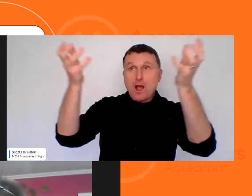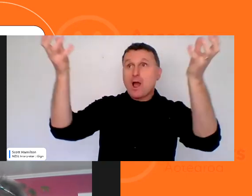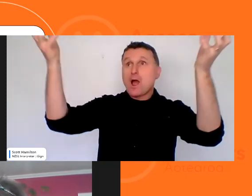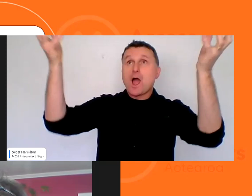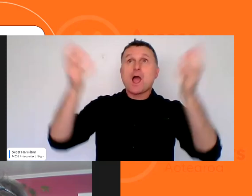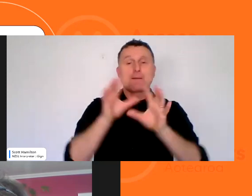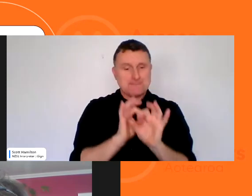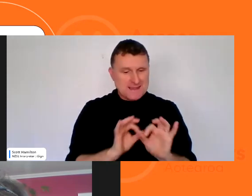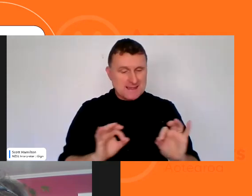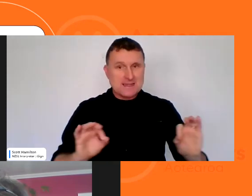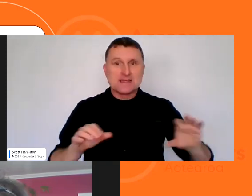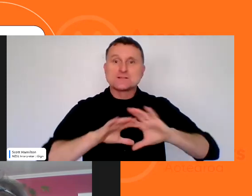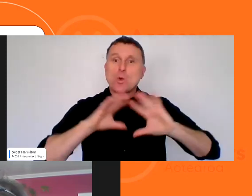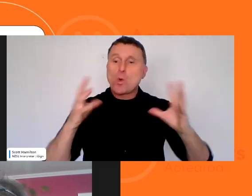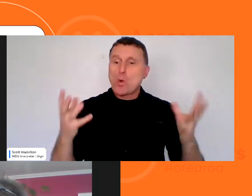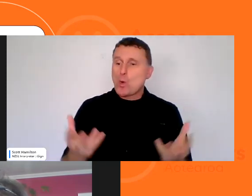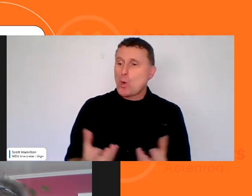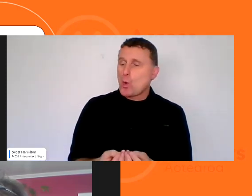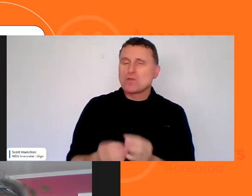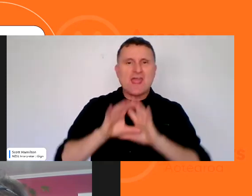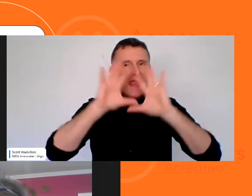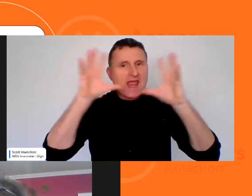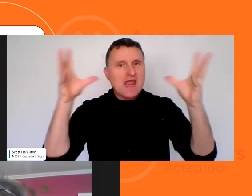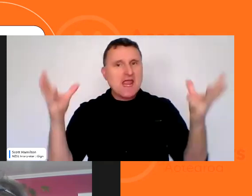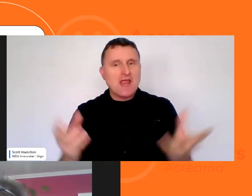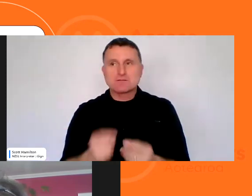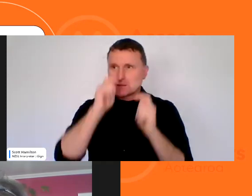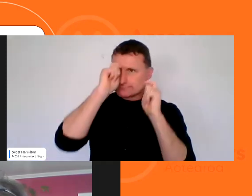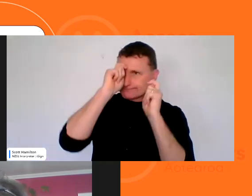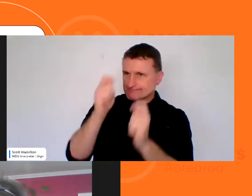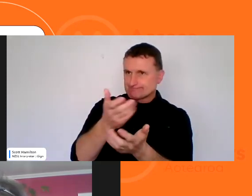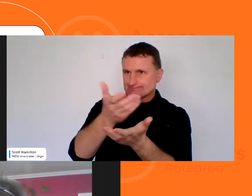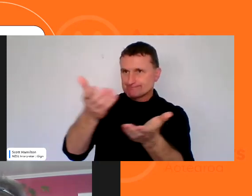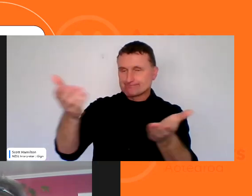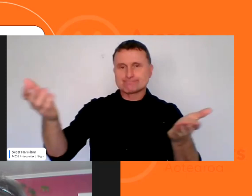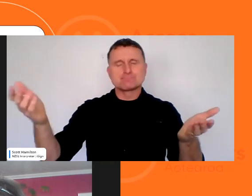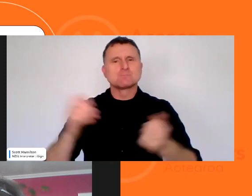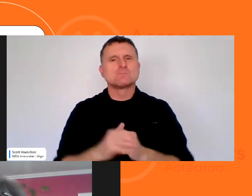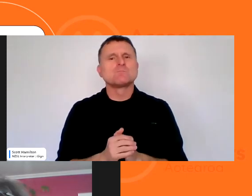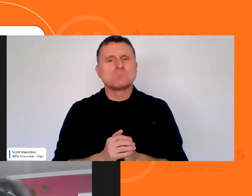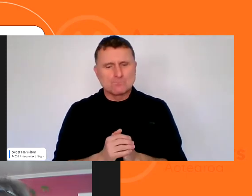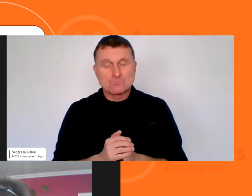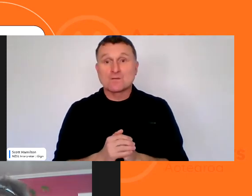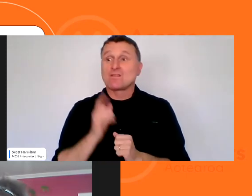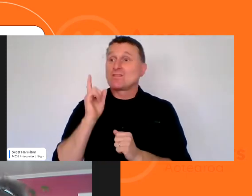the all embracing universe rest on us all. Behold it is life. Thank